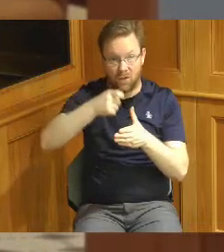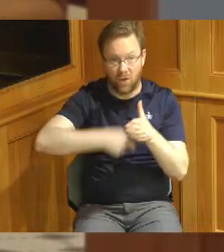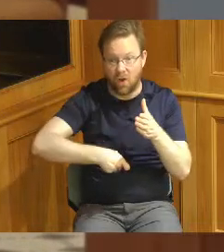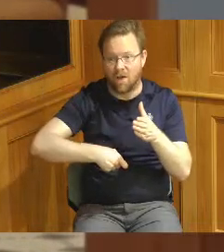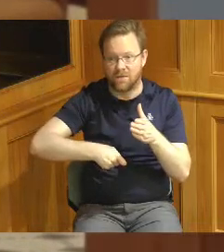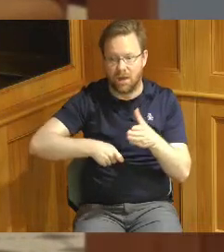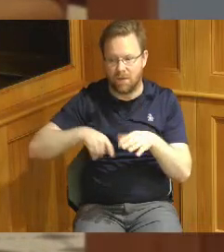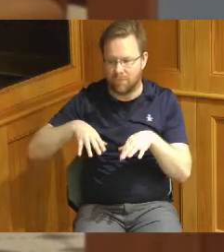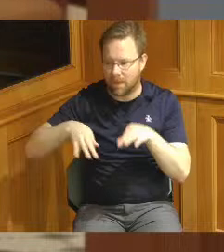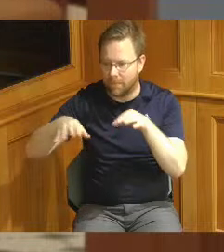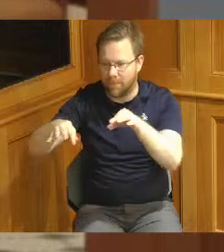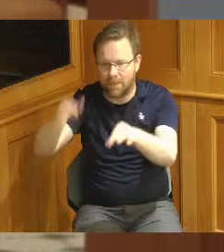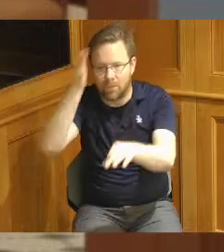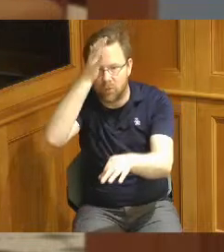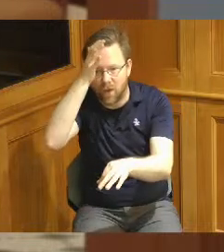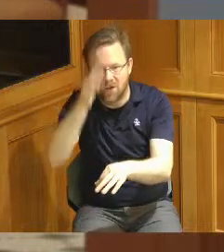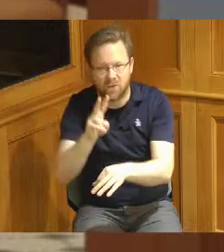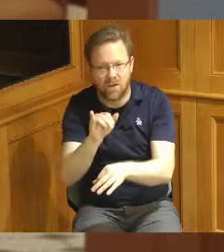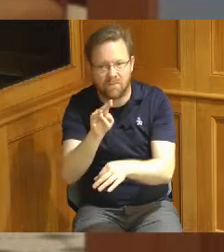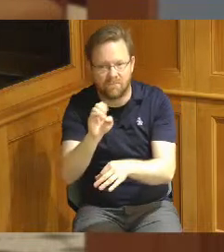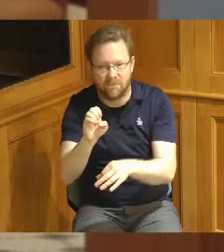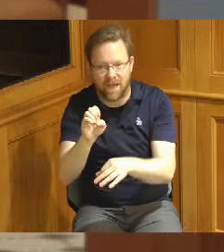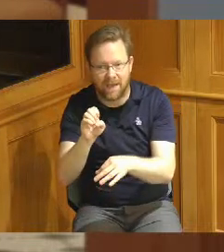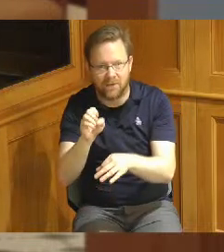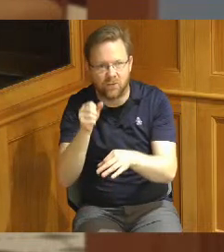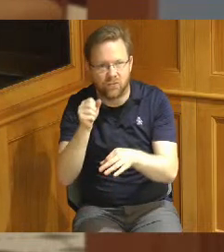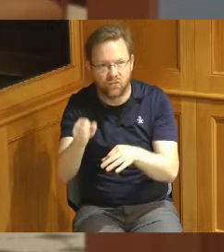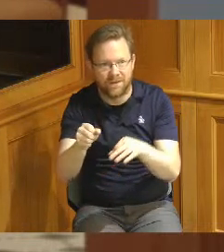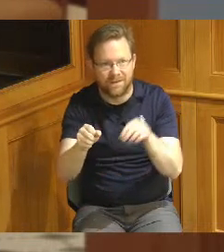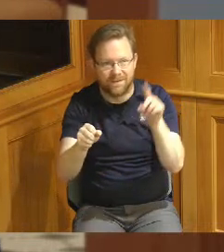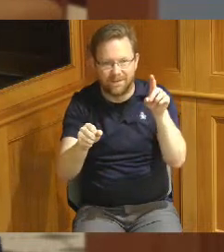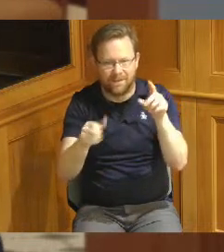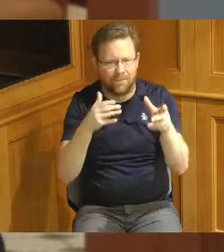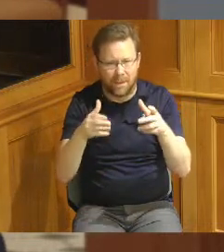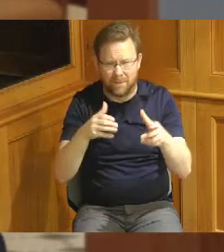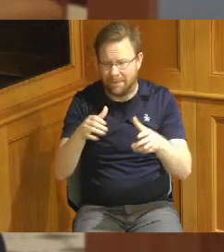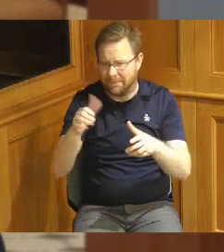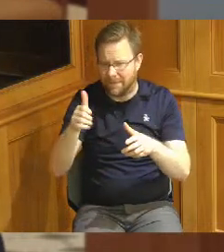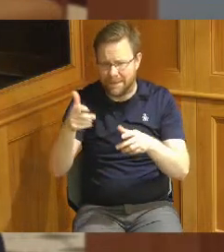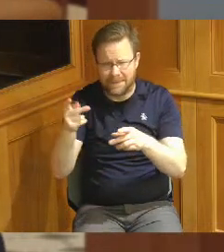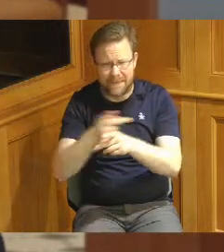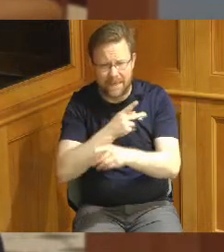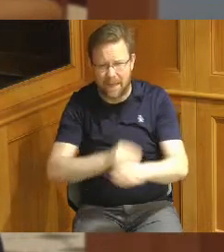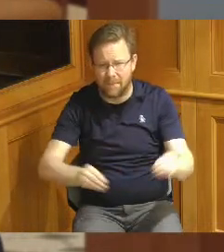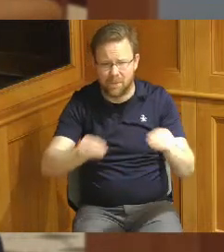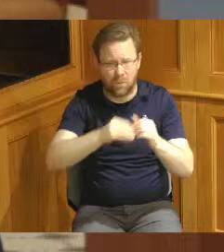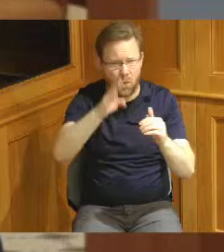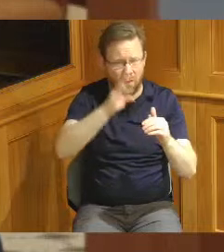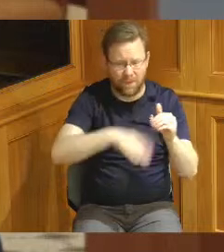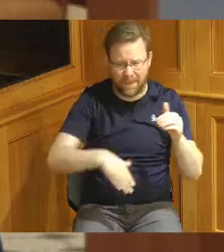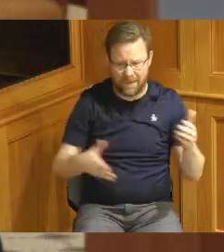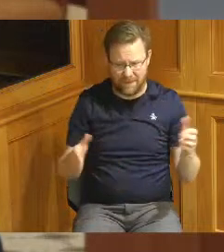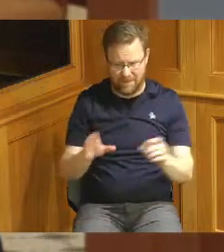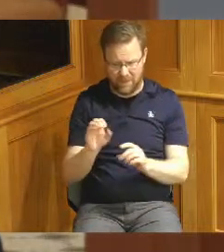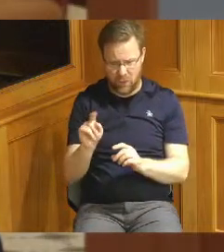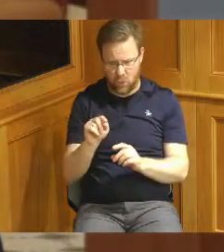McGuffey item 17 app- approves and appoints Mr Lee Czweronka from Blue Ash to that committee